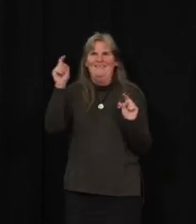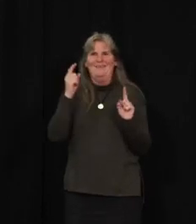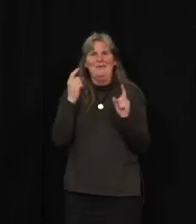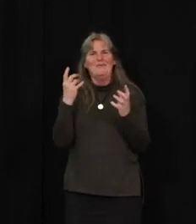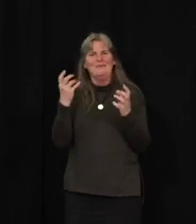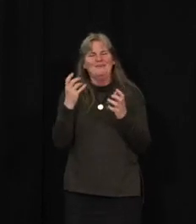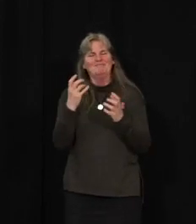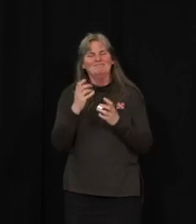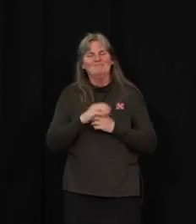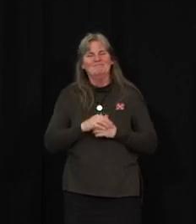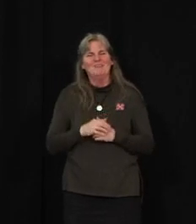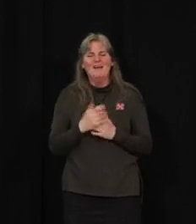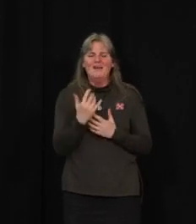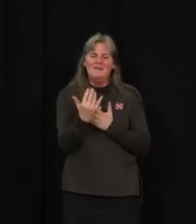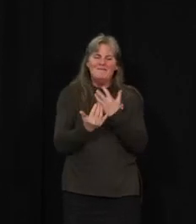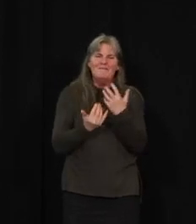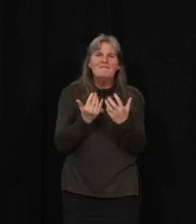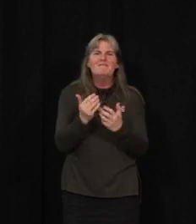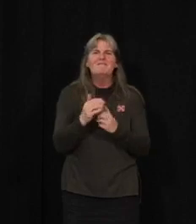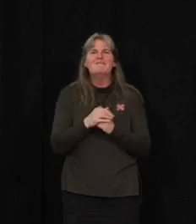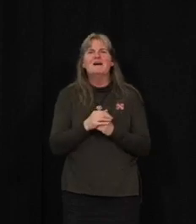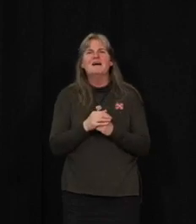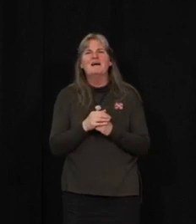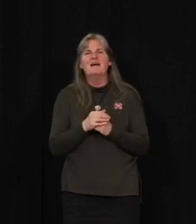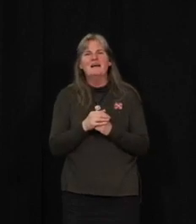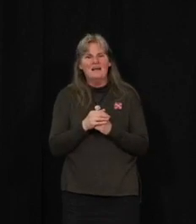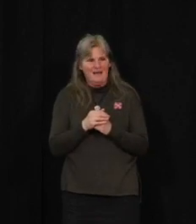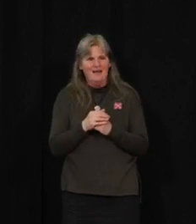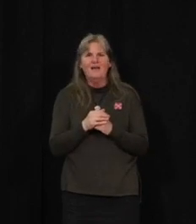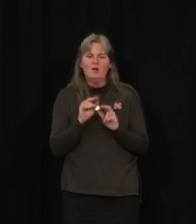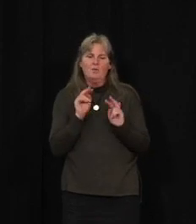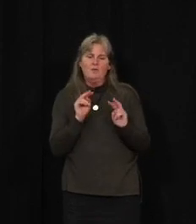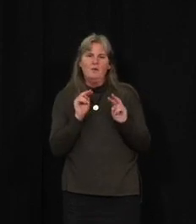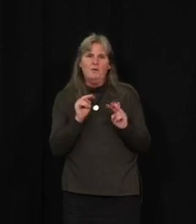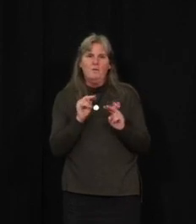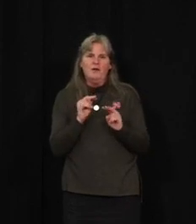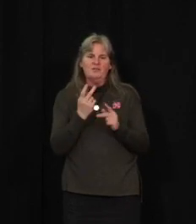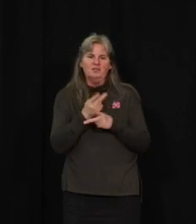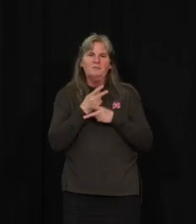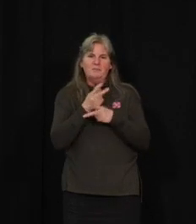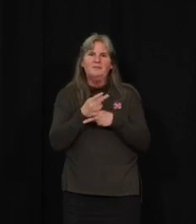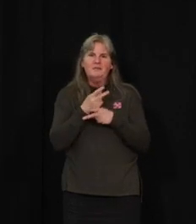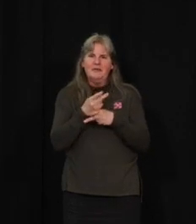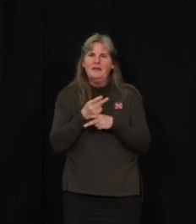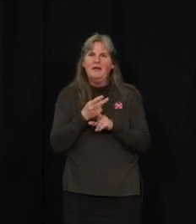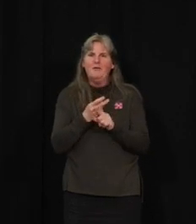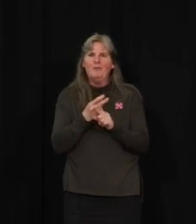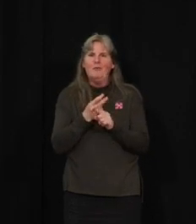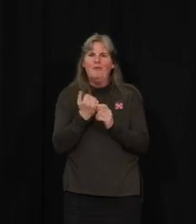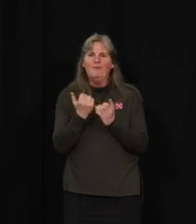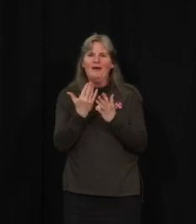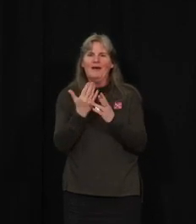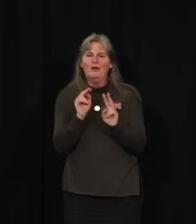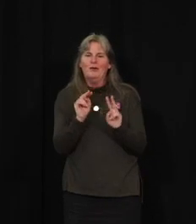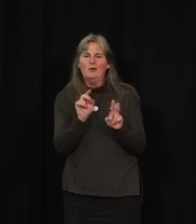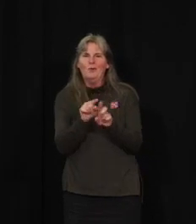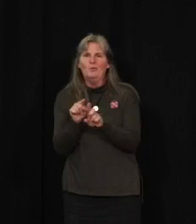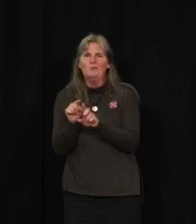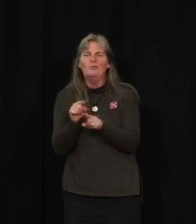wildfire needle is already starting to rise. So just being a very conscious, everyone, the fire pits and firs